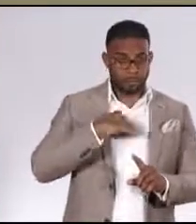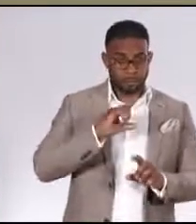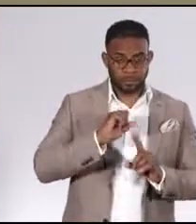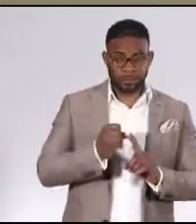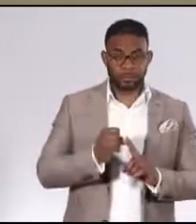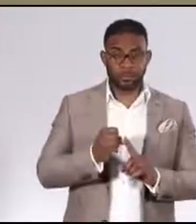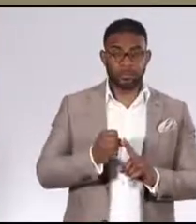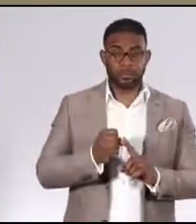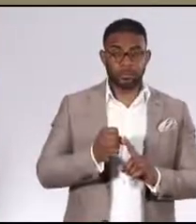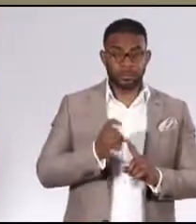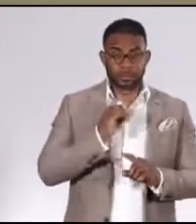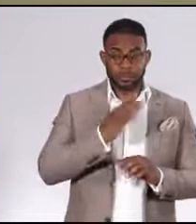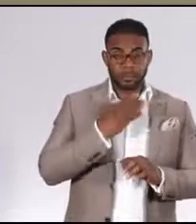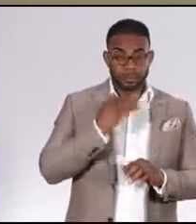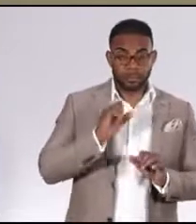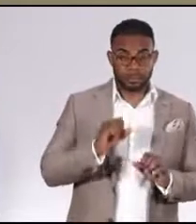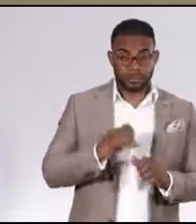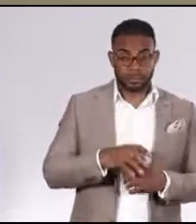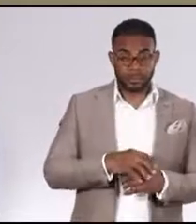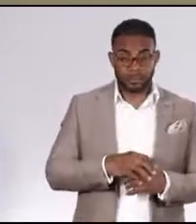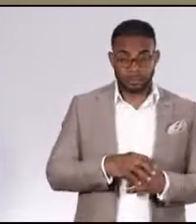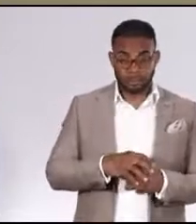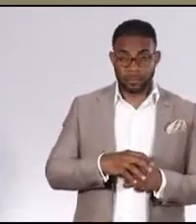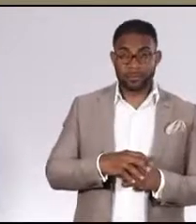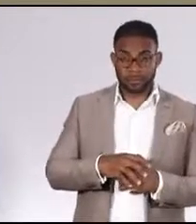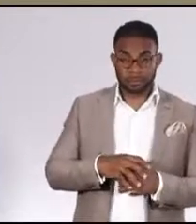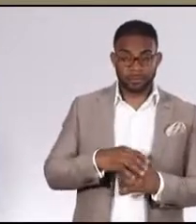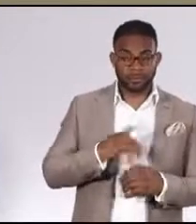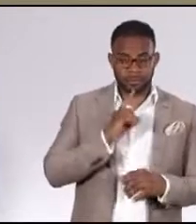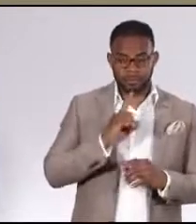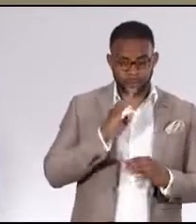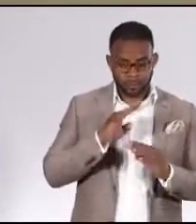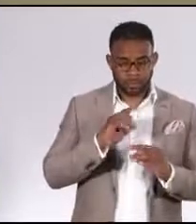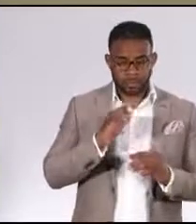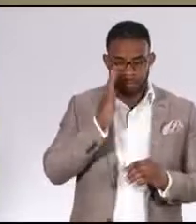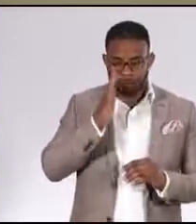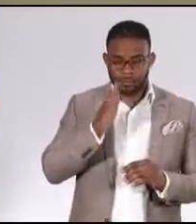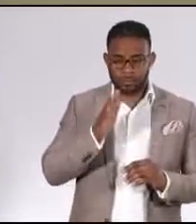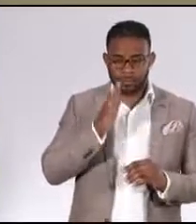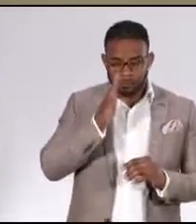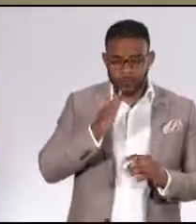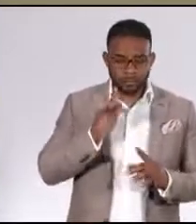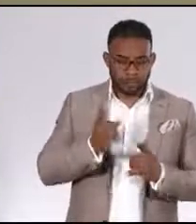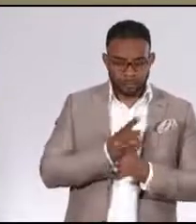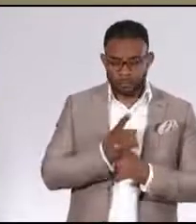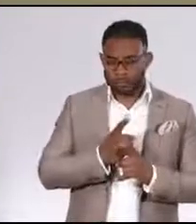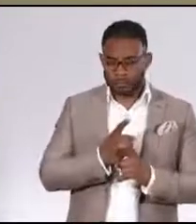Be the best I can. I worried the future will probably represent the hearing of the community.